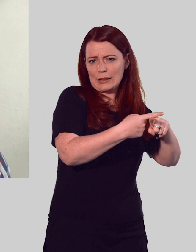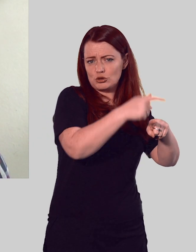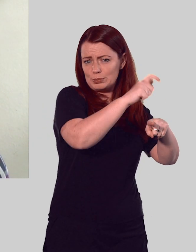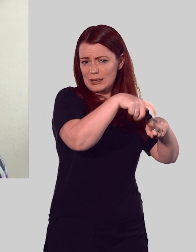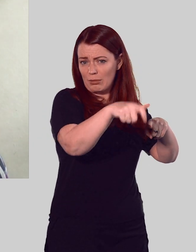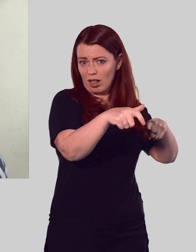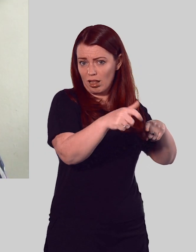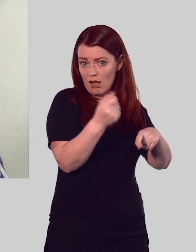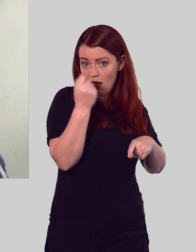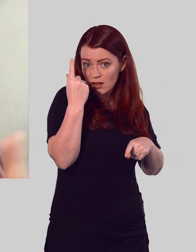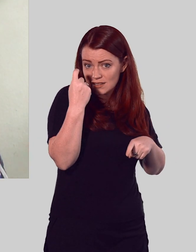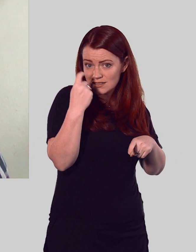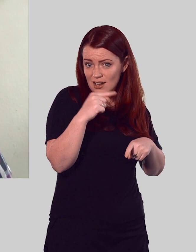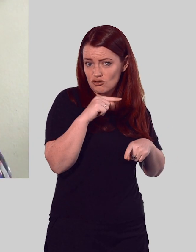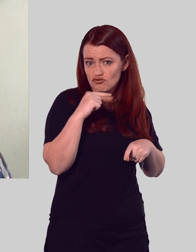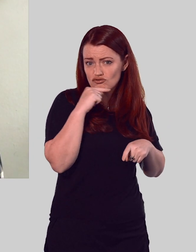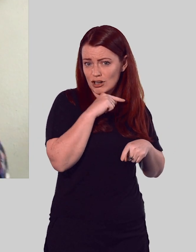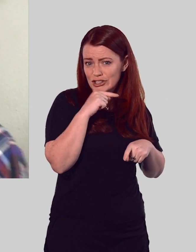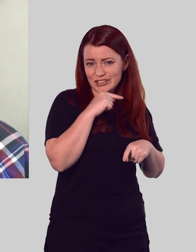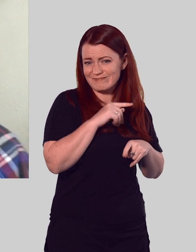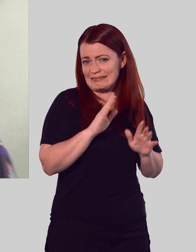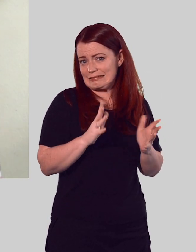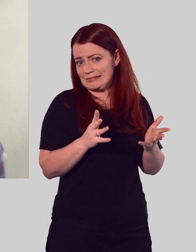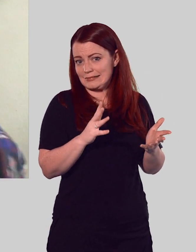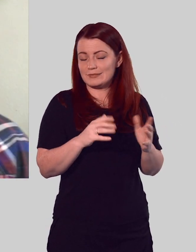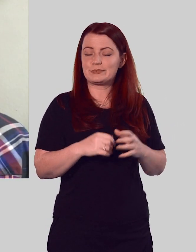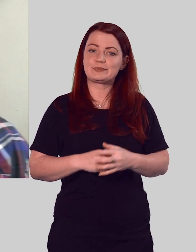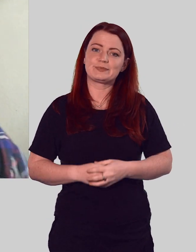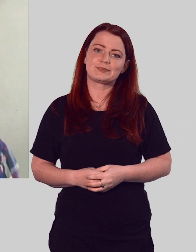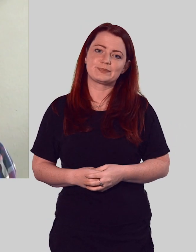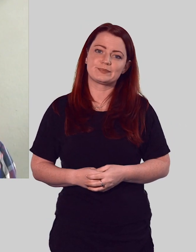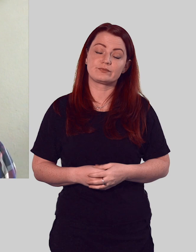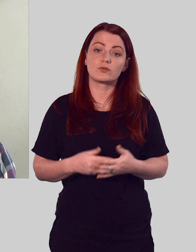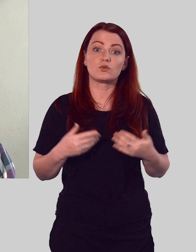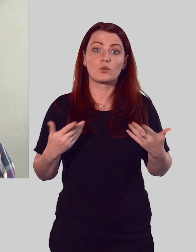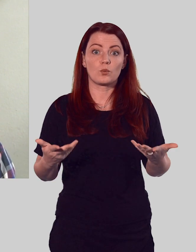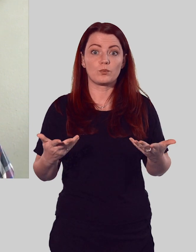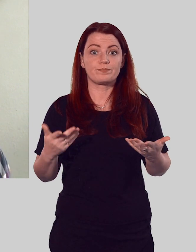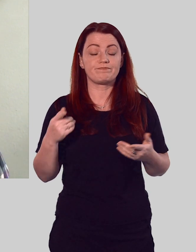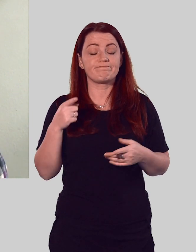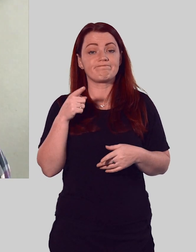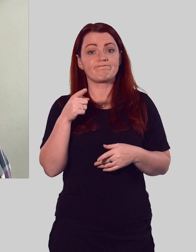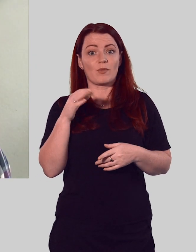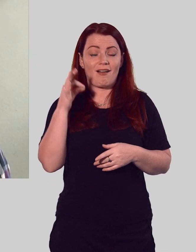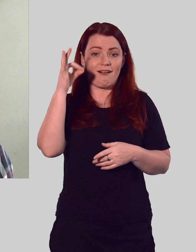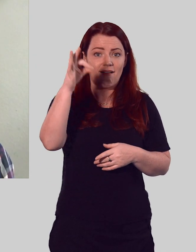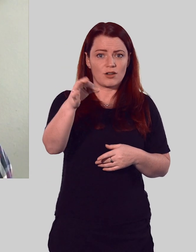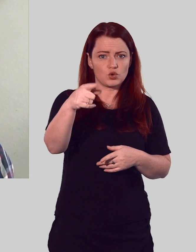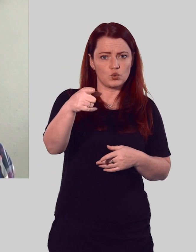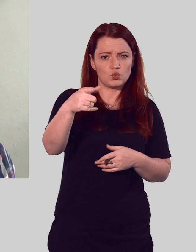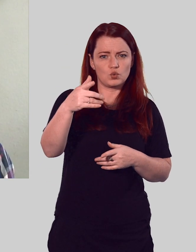Russian is well yes um.... So we ask you to sum up your philosophy